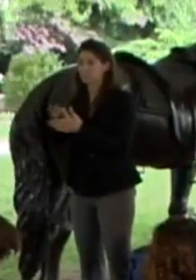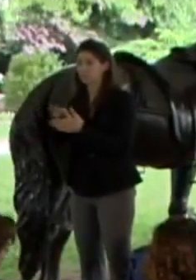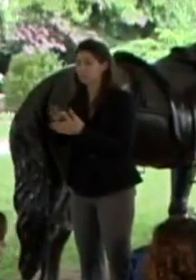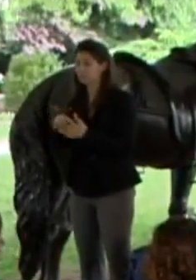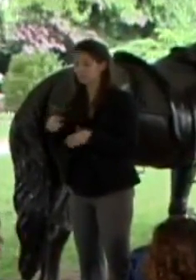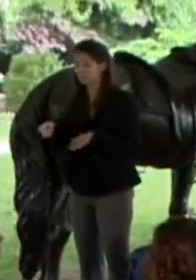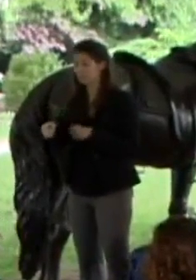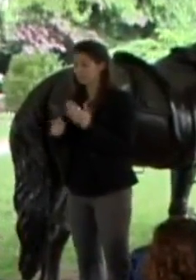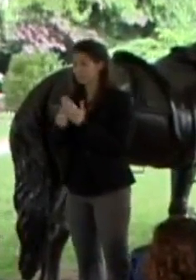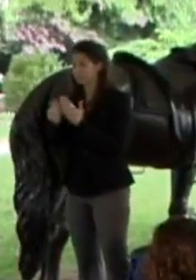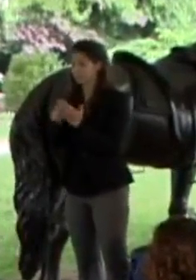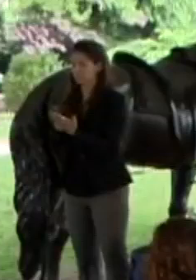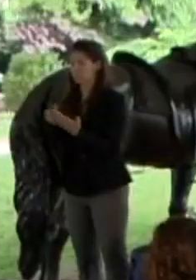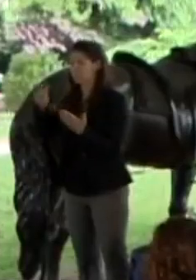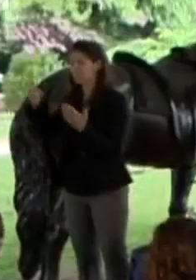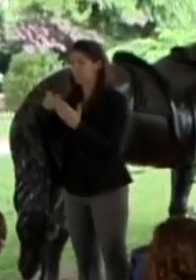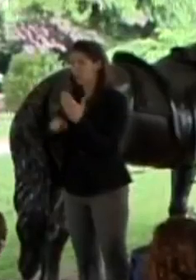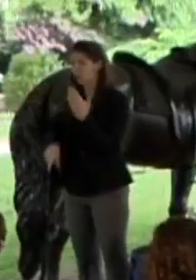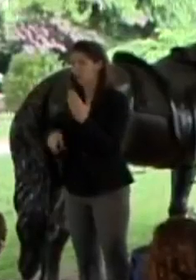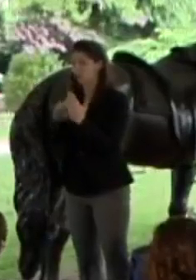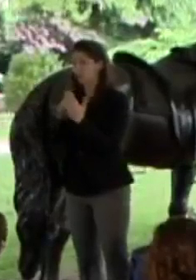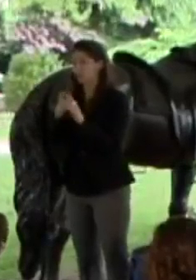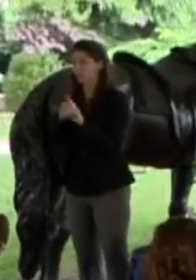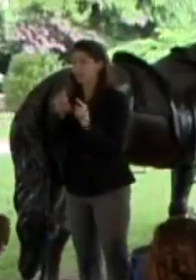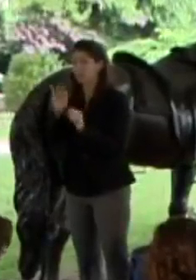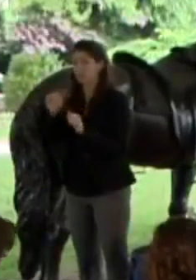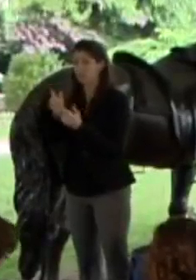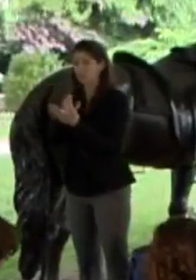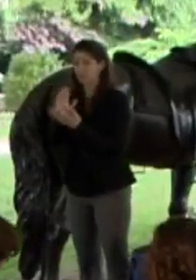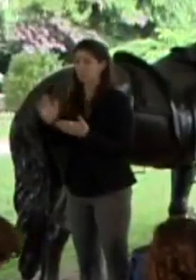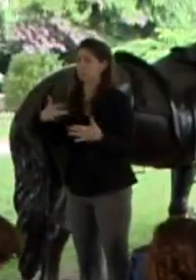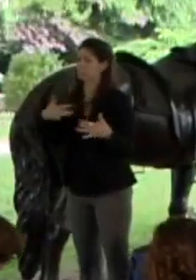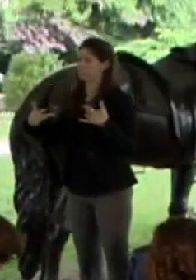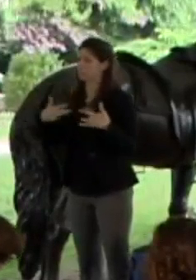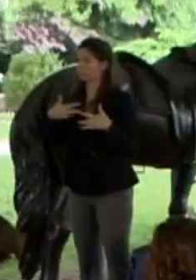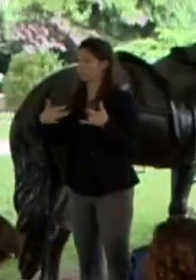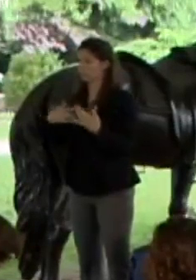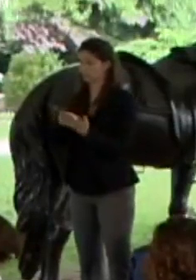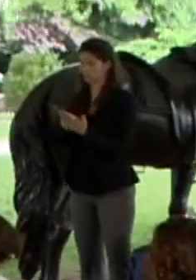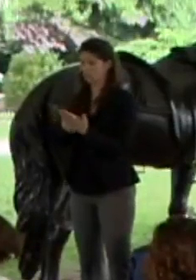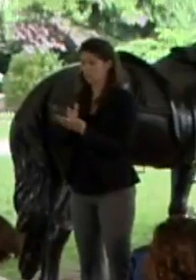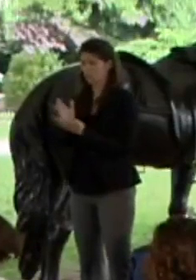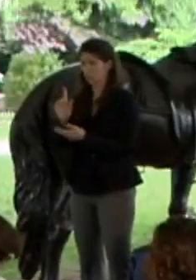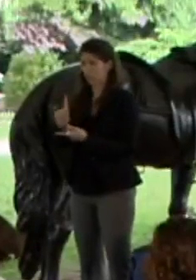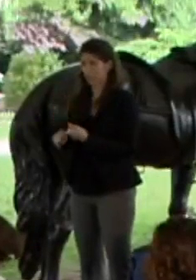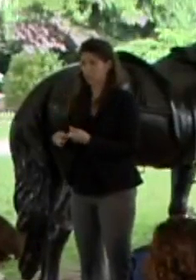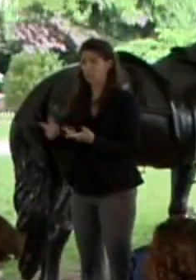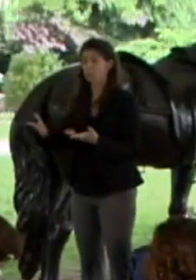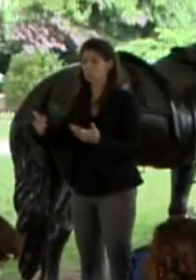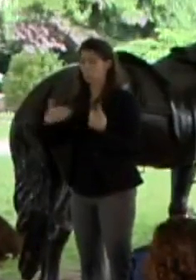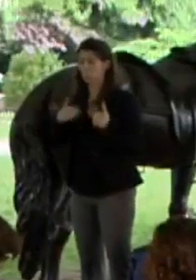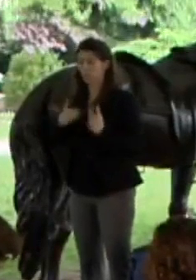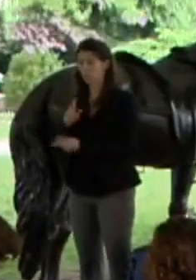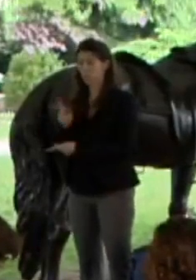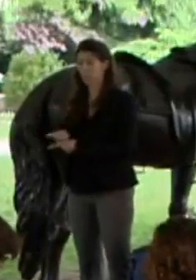SOME OF THE CONTENT INSTEAD OF THE PROCESS IN THAT WE HAVE LIMITED OPPORTUNITY TO ADDRESS SUBJECT MATTER AND I THOUGHT THIS WOULD BE A GOOD CHANCE.